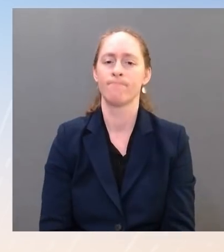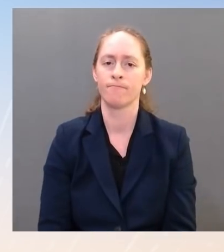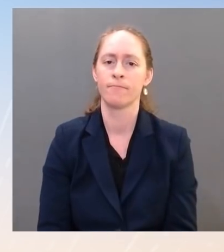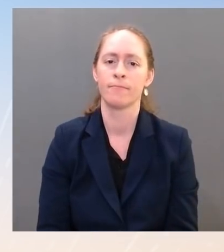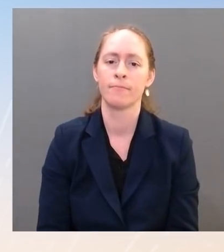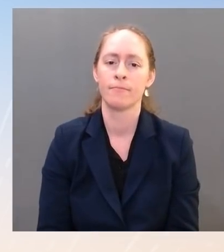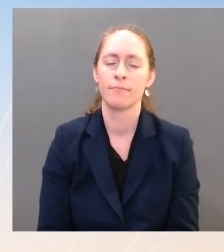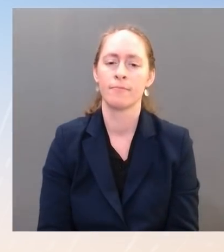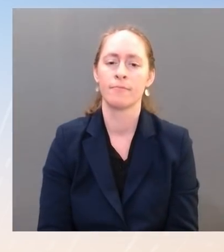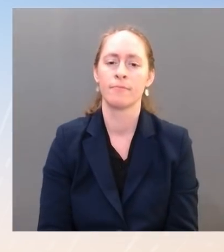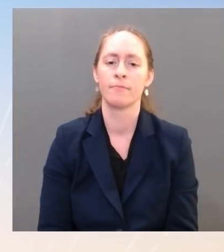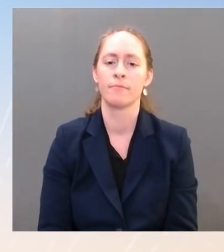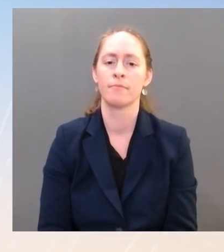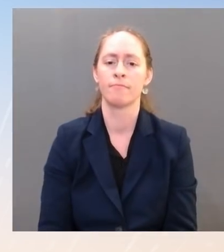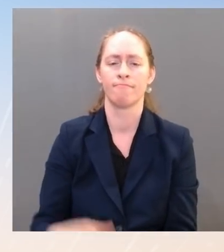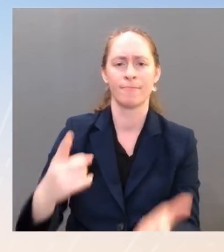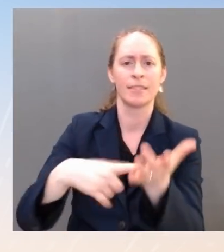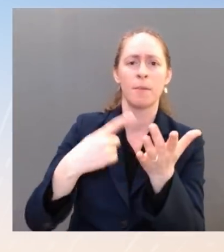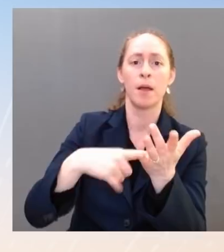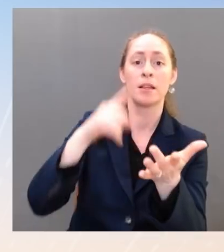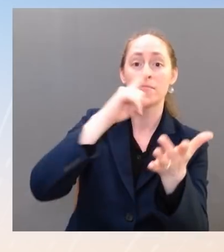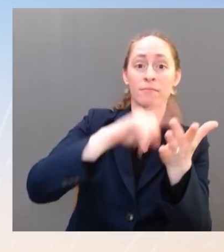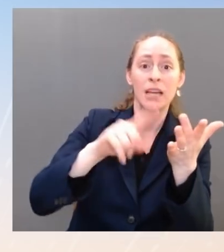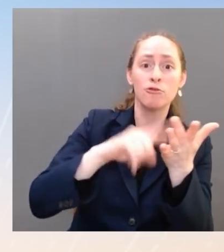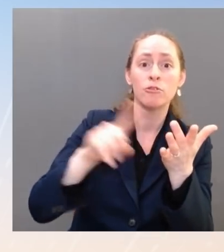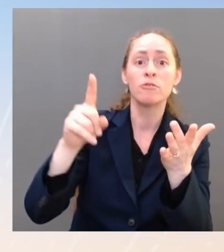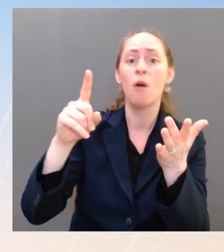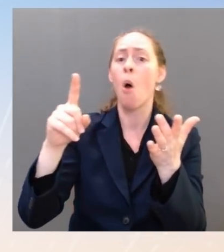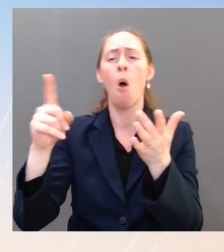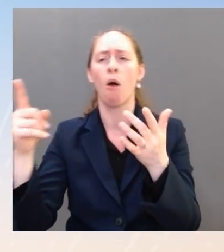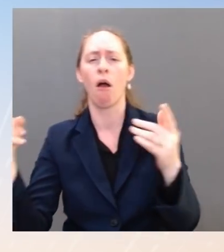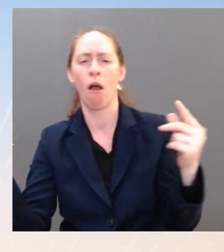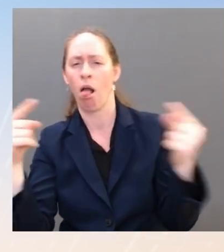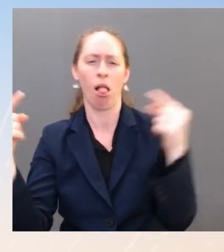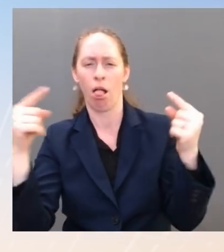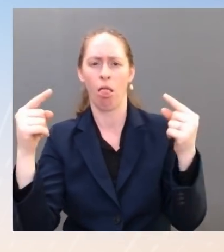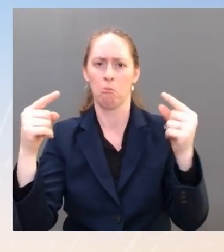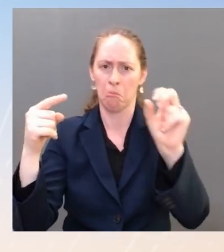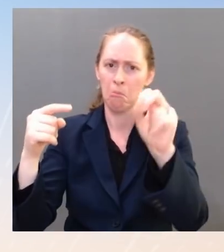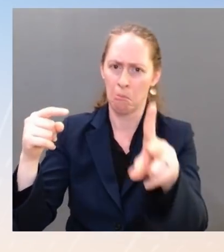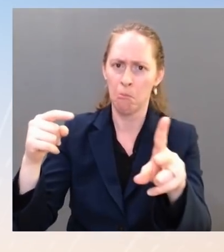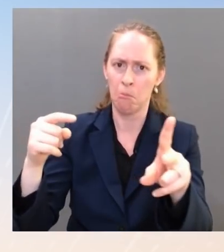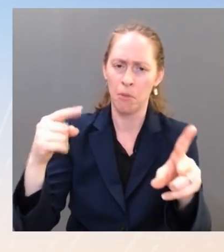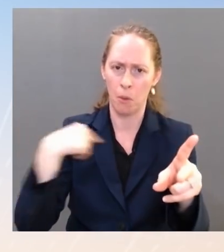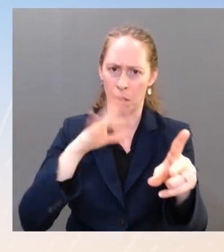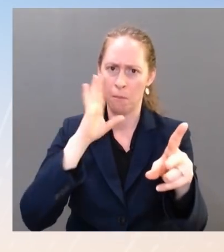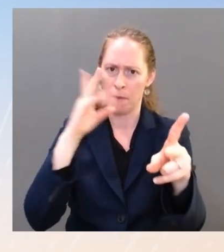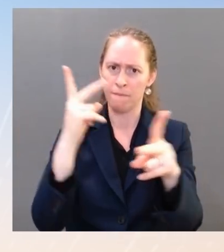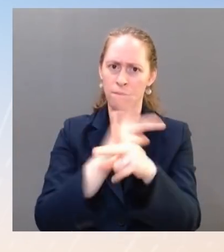That's what it's supposed to be for. But early intervention, early design helps make sure that the American taxpayers have open,